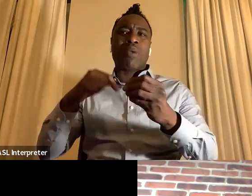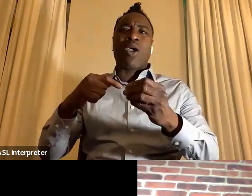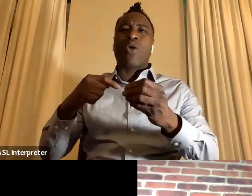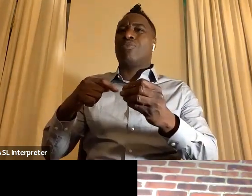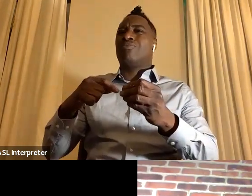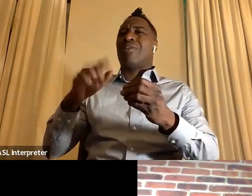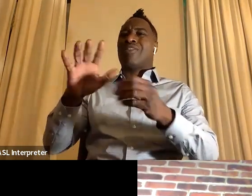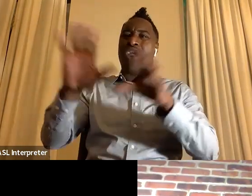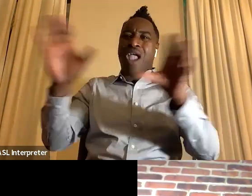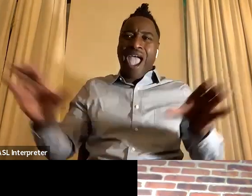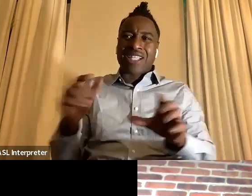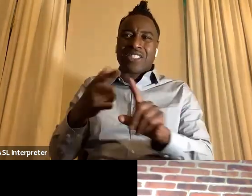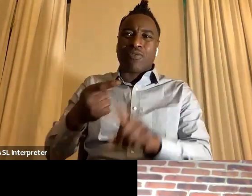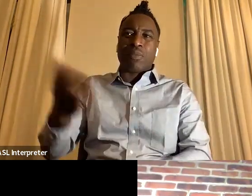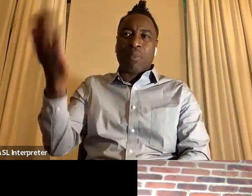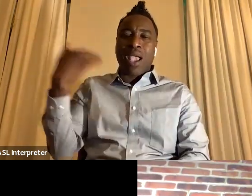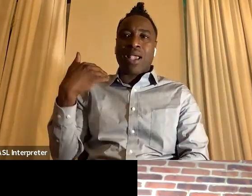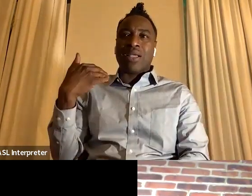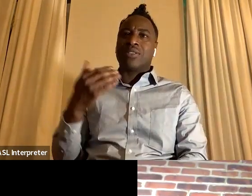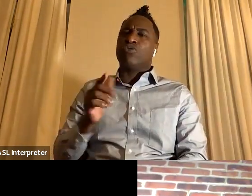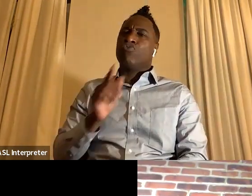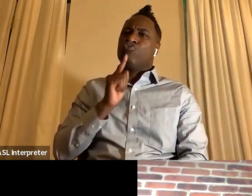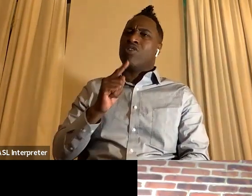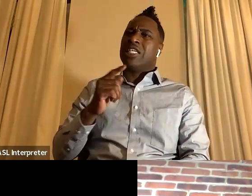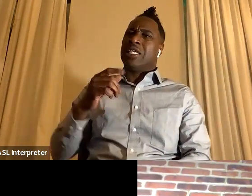because I understand the importance of giving back and